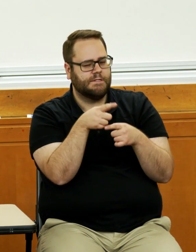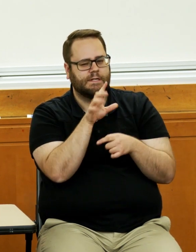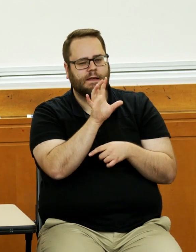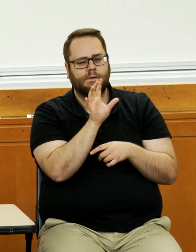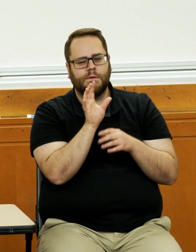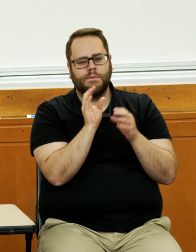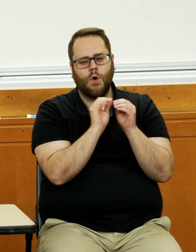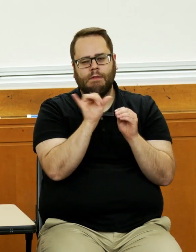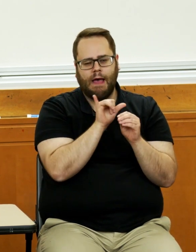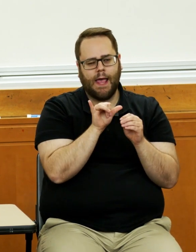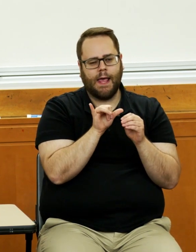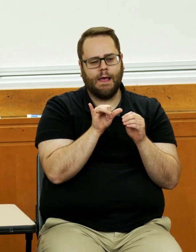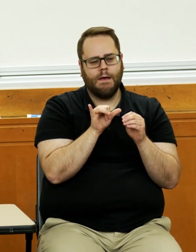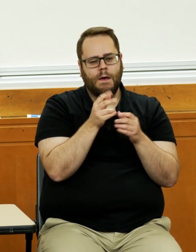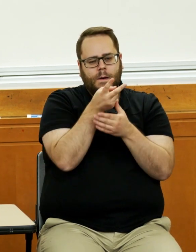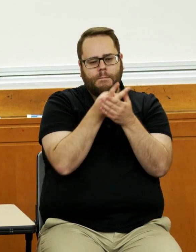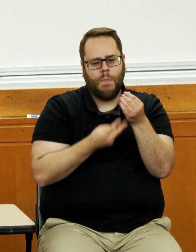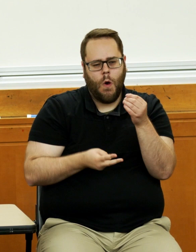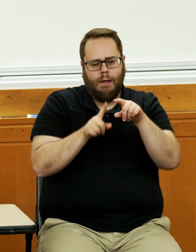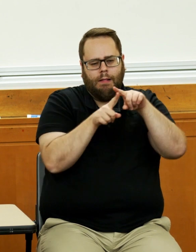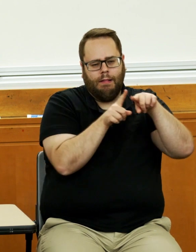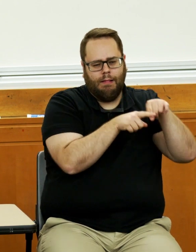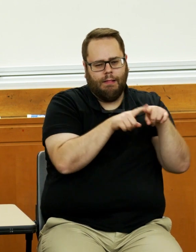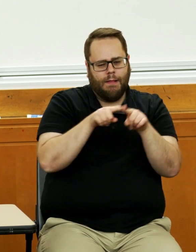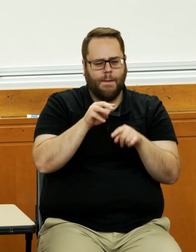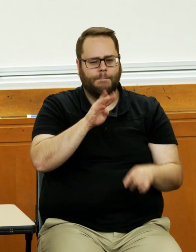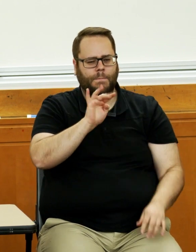mutual dependency. I don't know if that's the same thing. I don't know if I would use